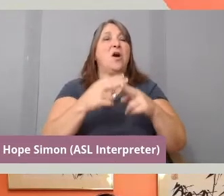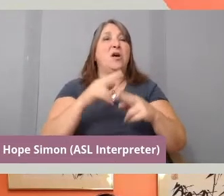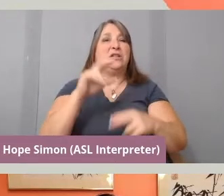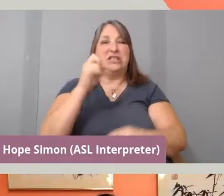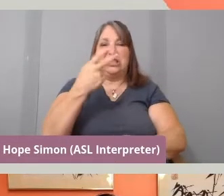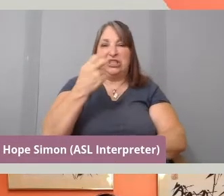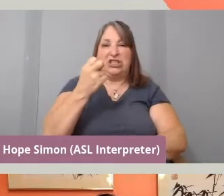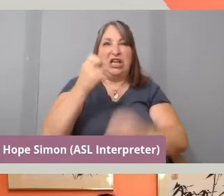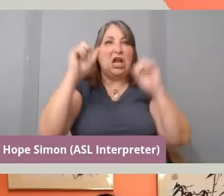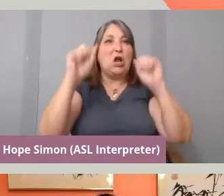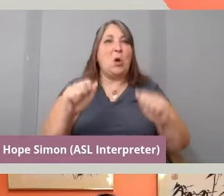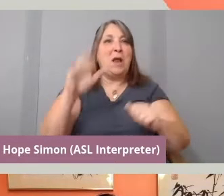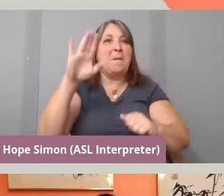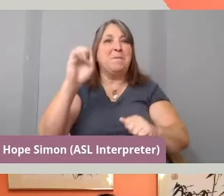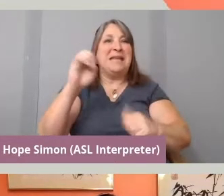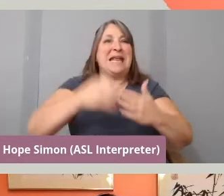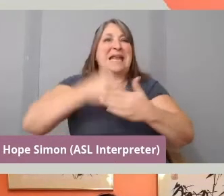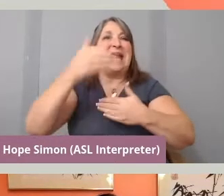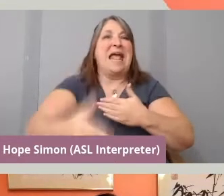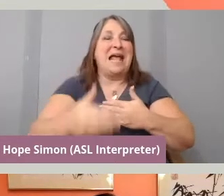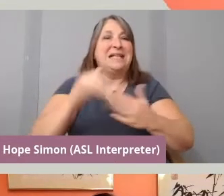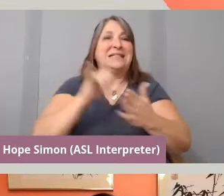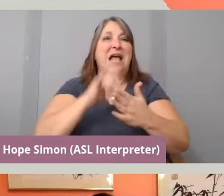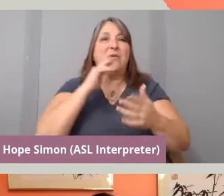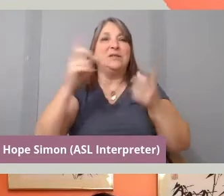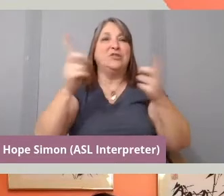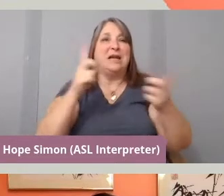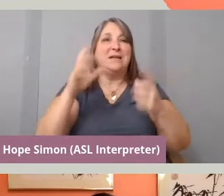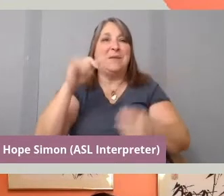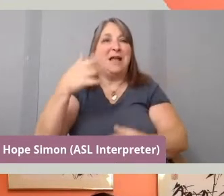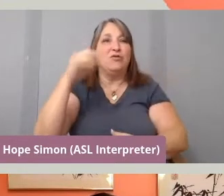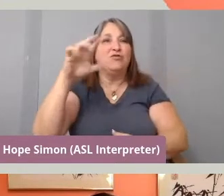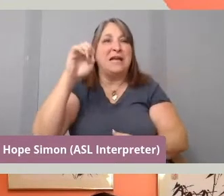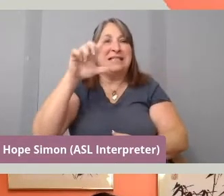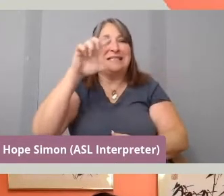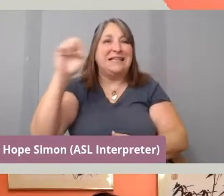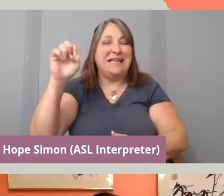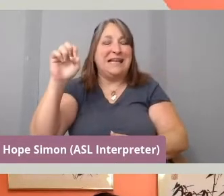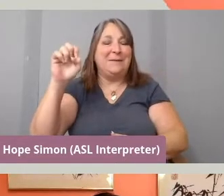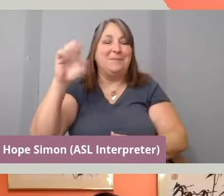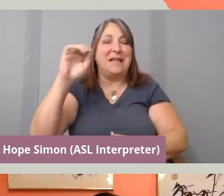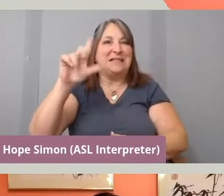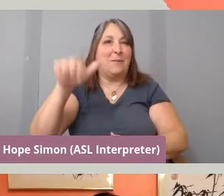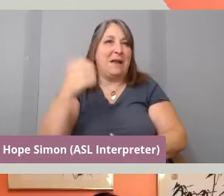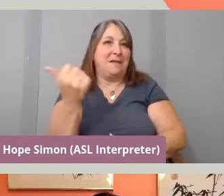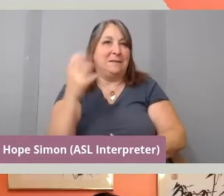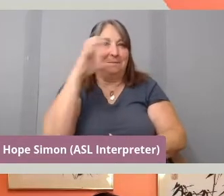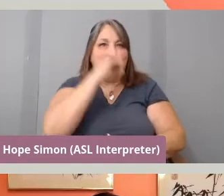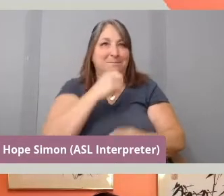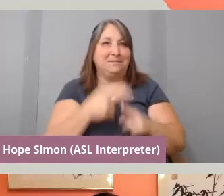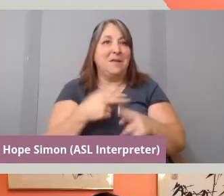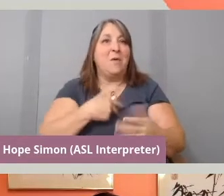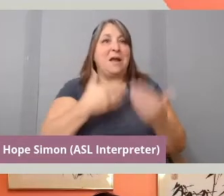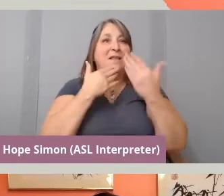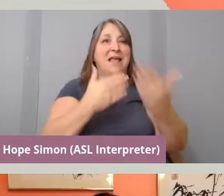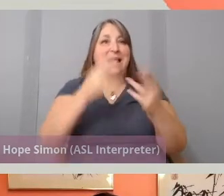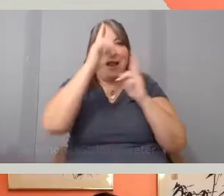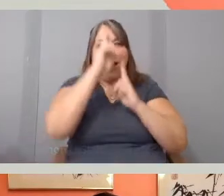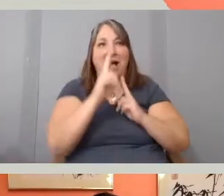which was directed by Marjan Safinia and Grace Lee who I just want to thank, and it was an honor to work on the film with them.